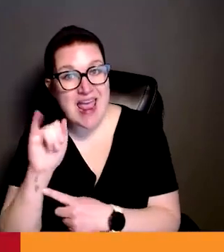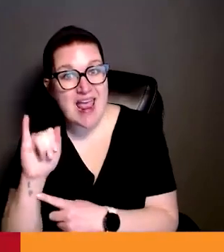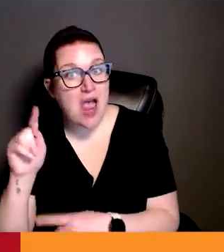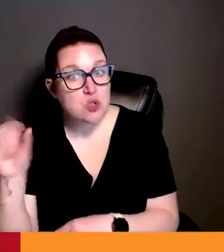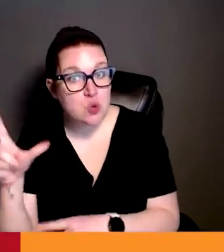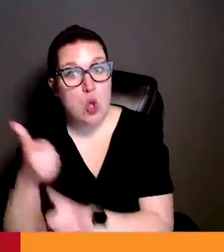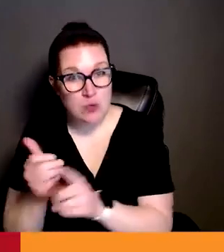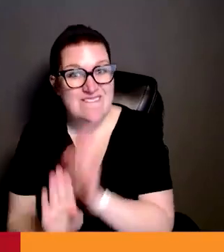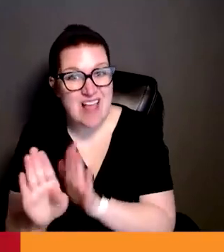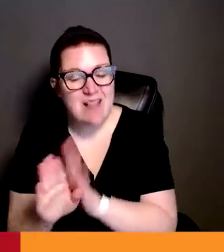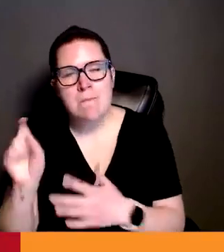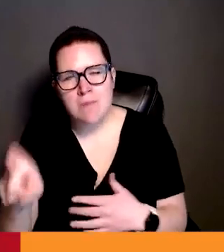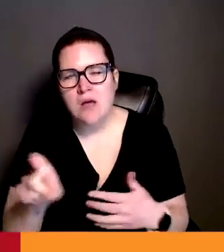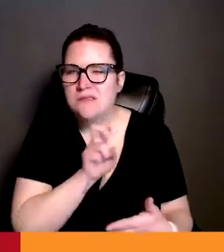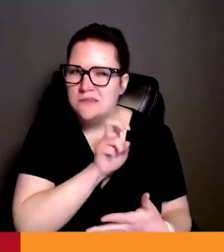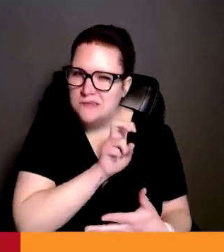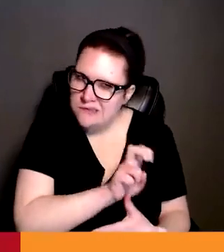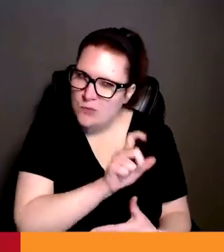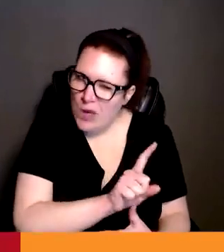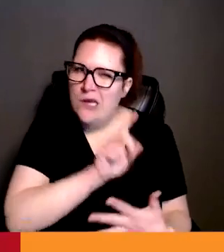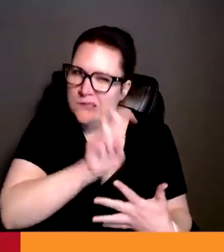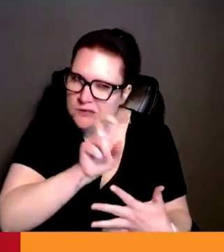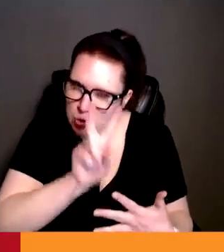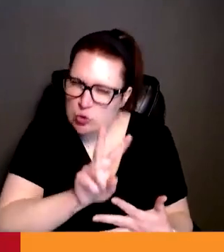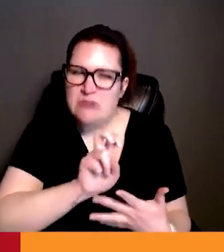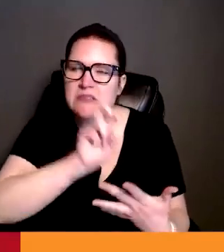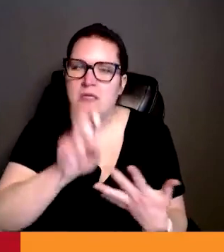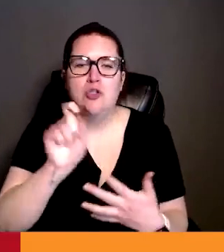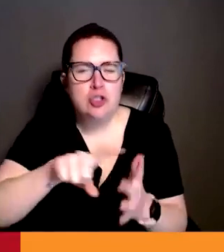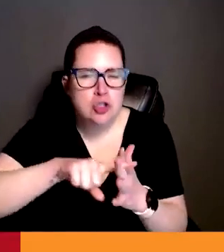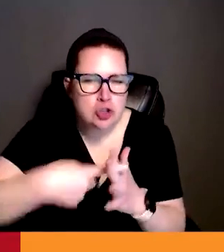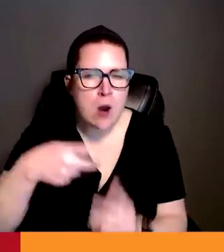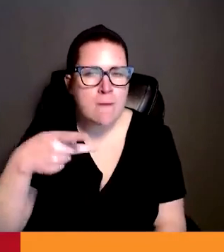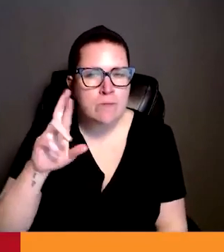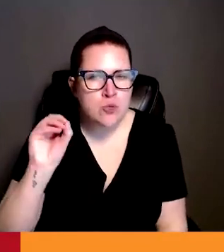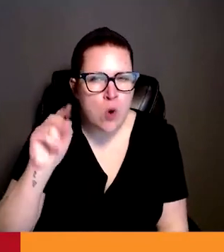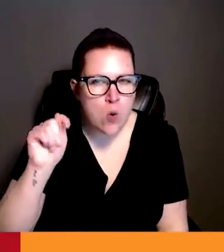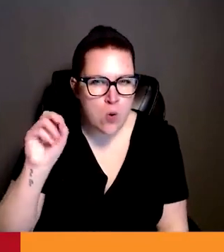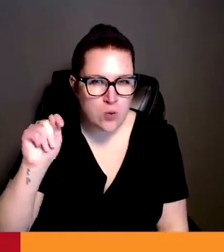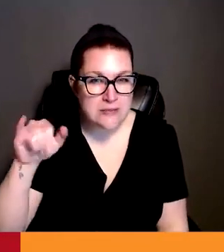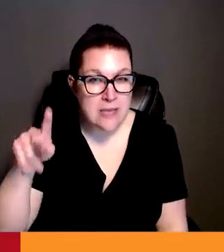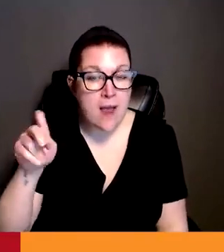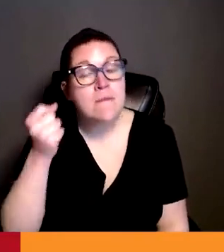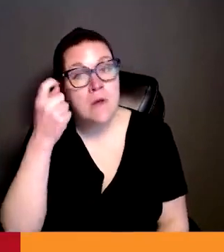Again, moved beyond concept and begun your prototyping. We don't necessarily need a finished product,